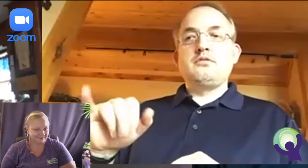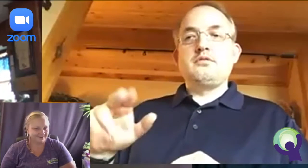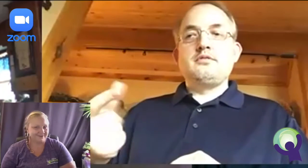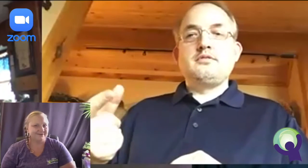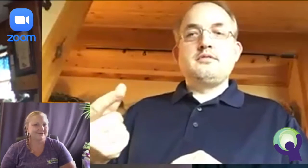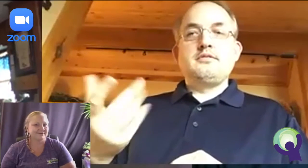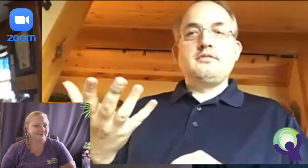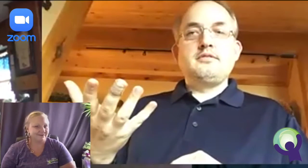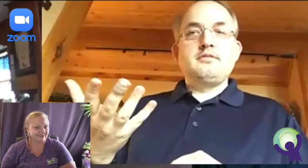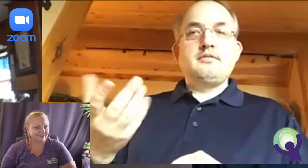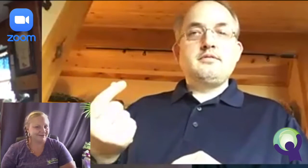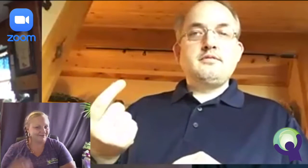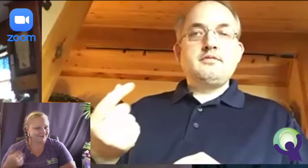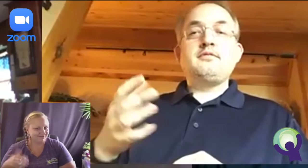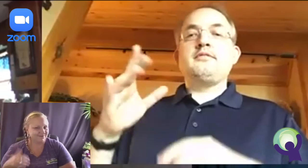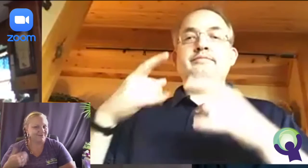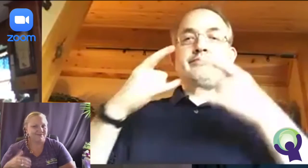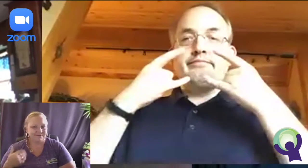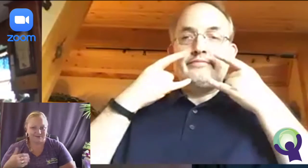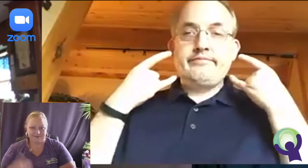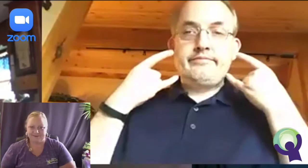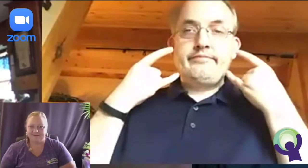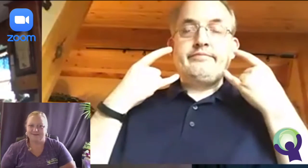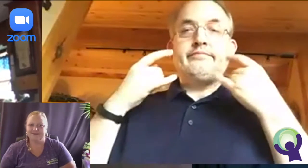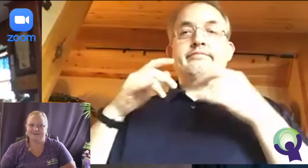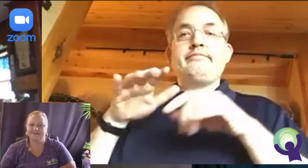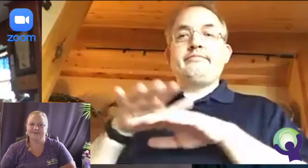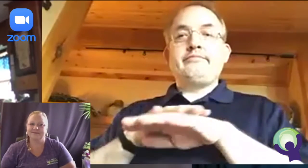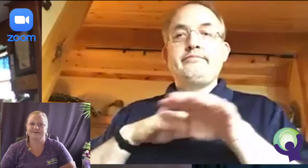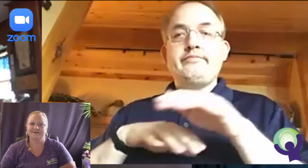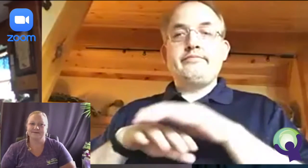or having considerations for social distancing while working with Deafblind,